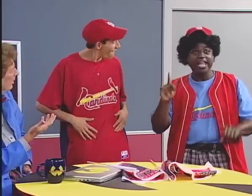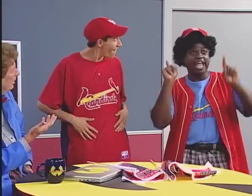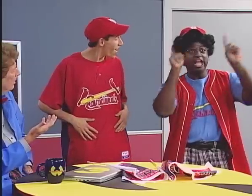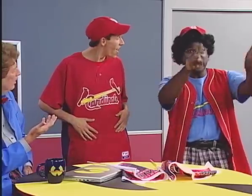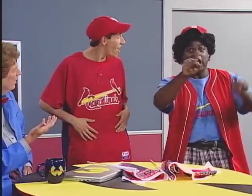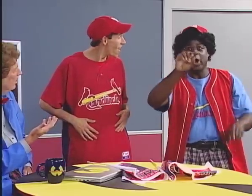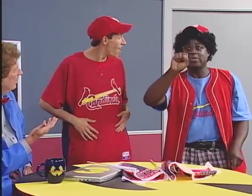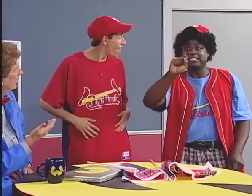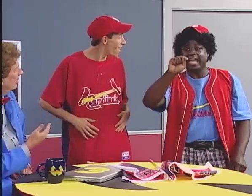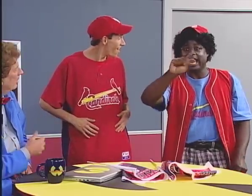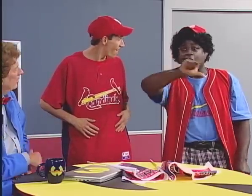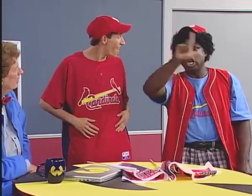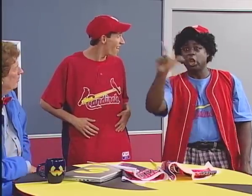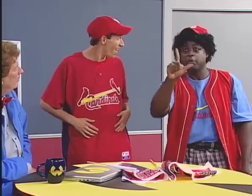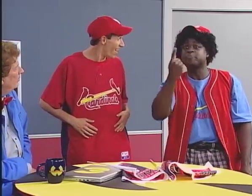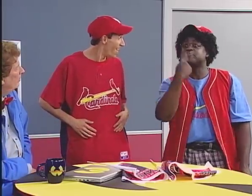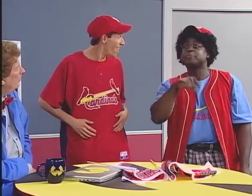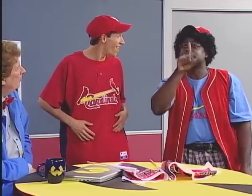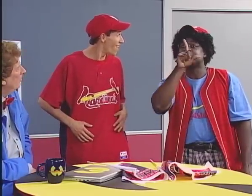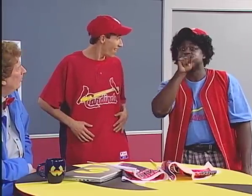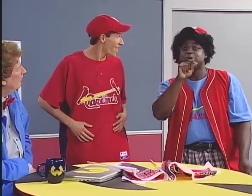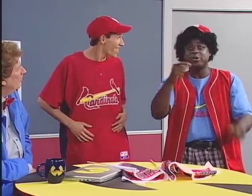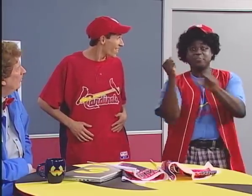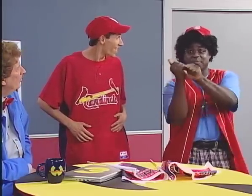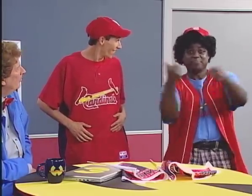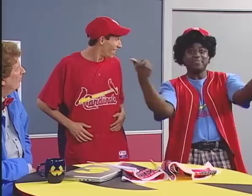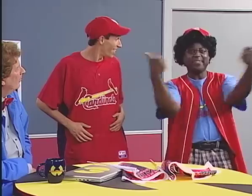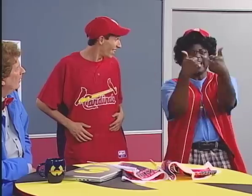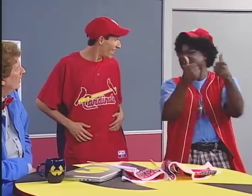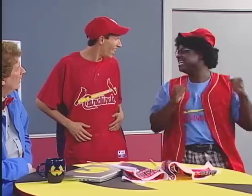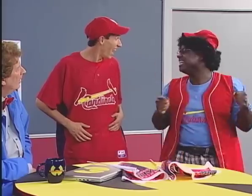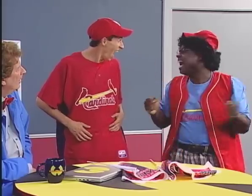WE'RE GOING TO A ST. LOUIS CARDINALS BASEBALL GAME!